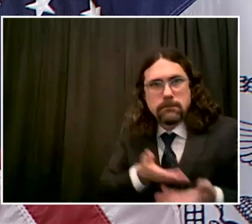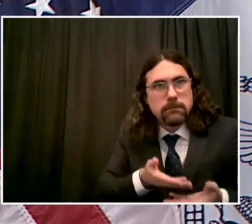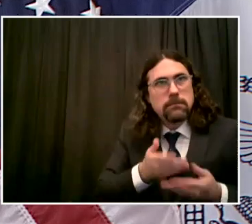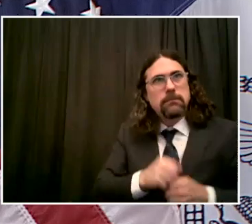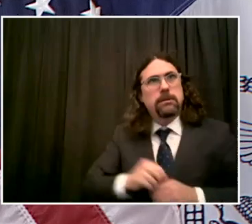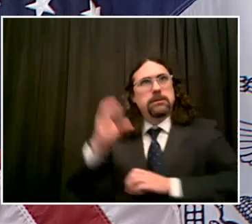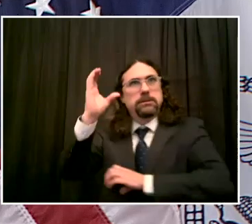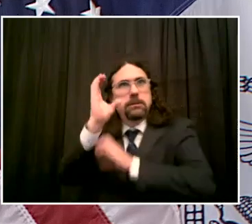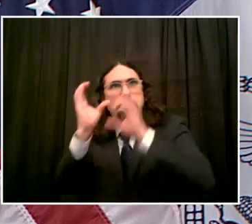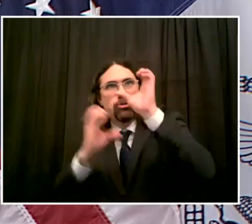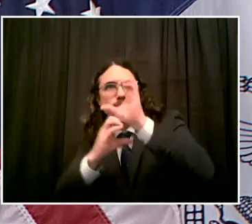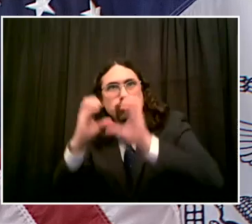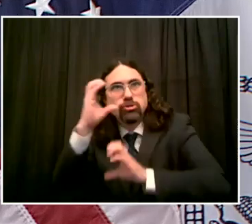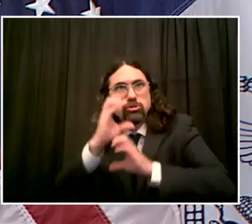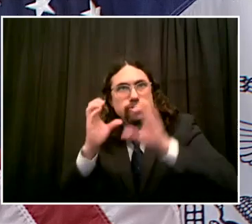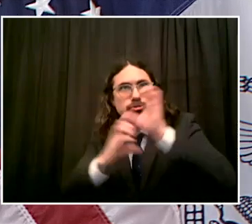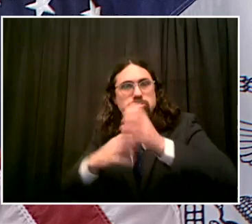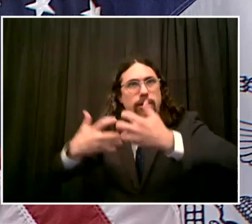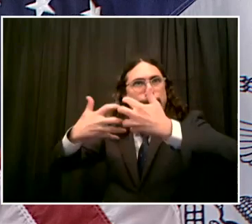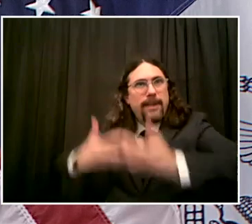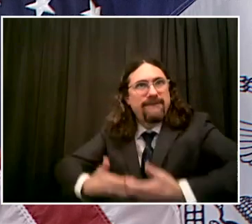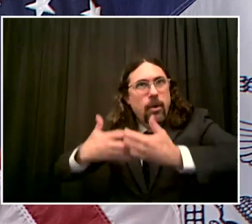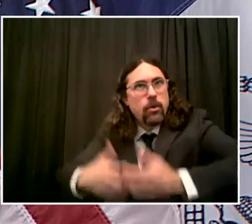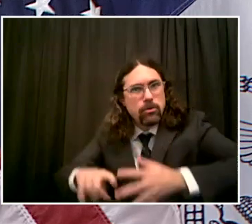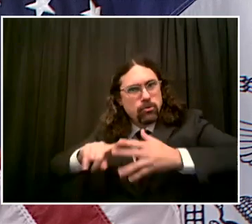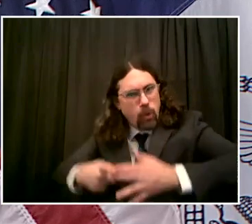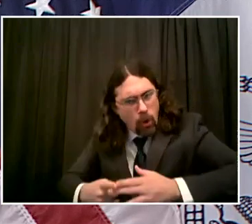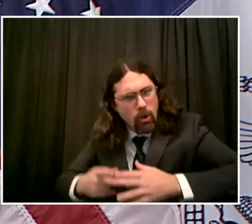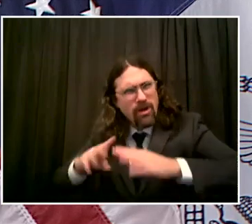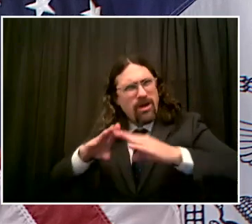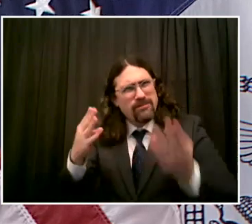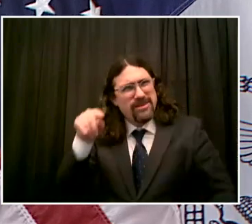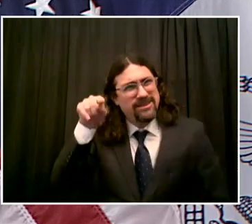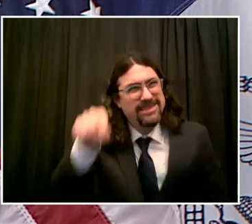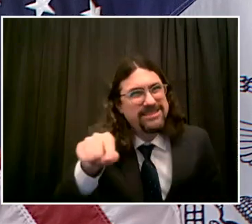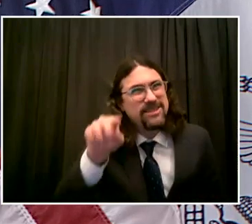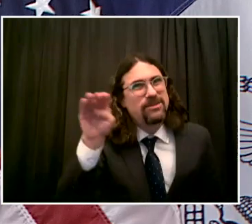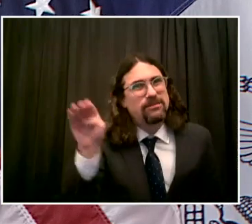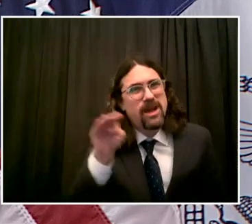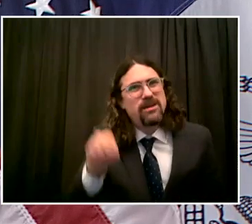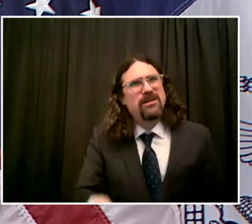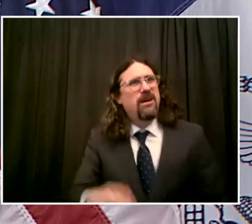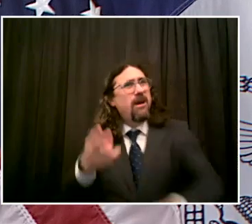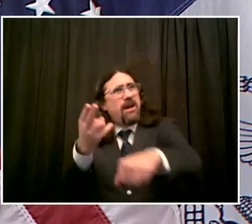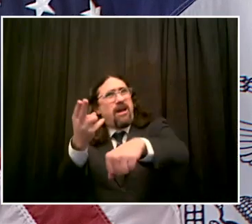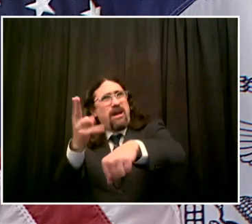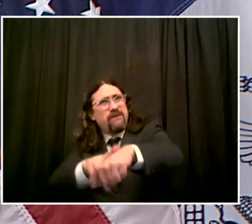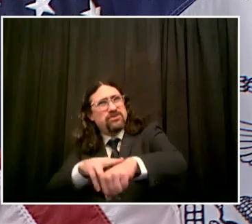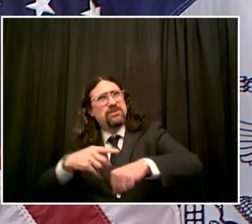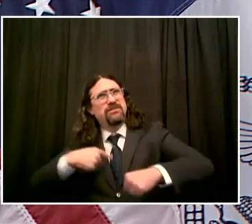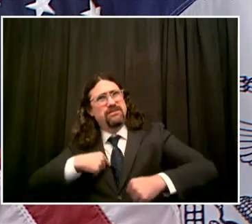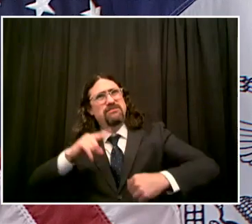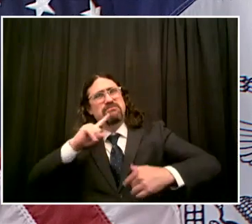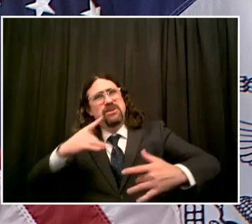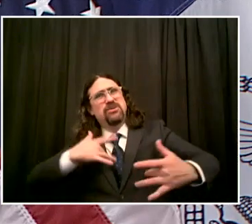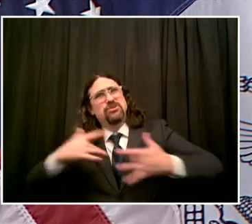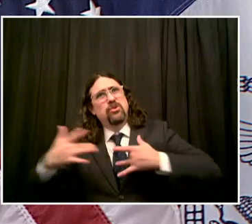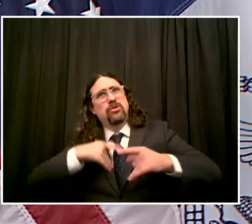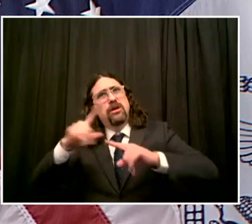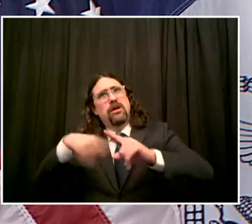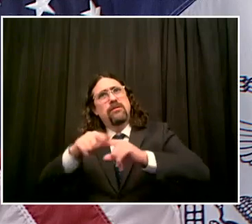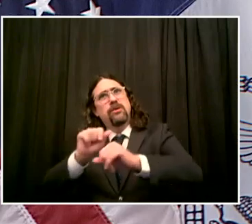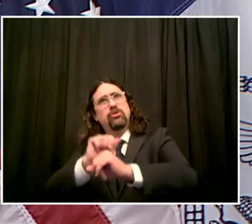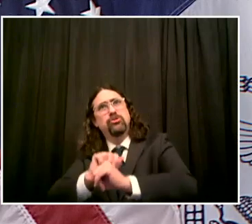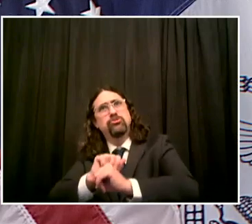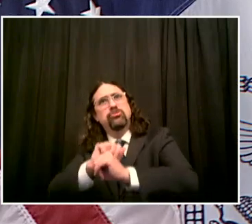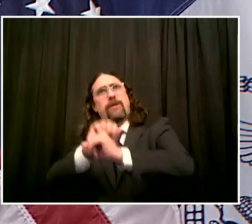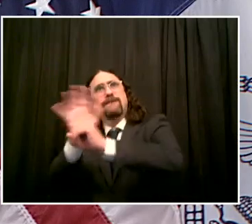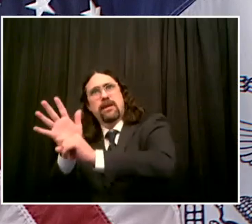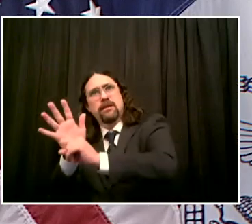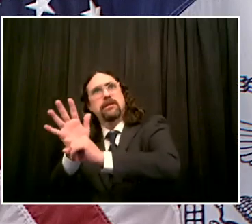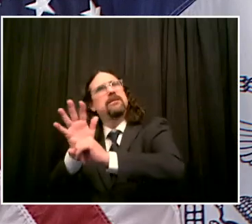BUT IT'S ONLY BEEN A FEW DAYS.